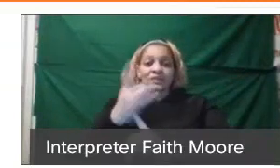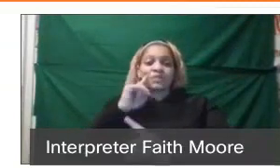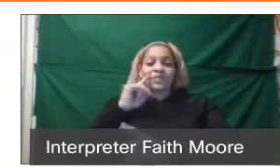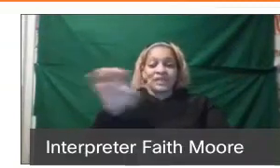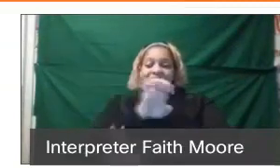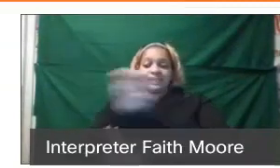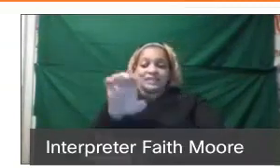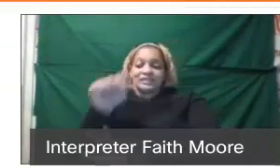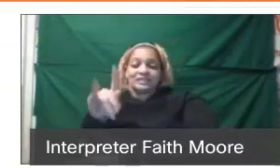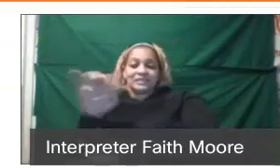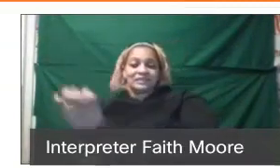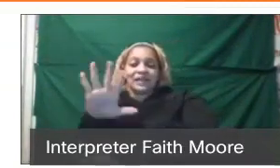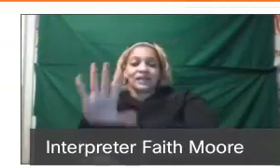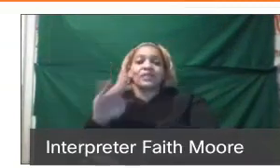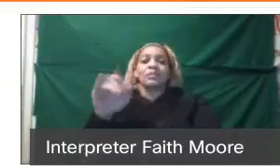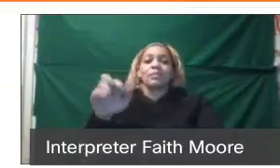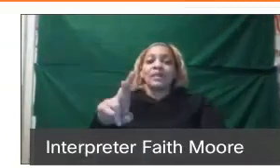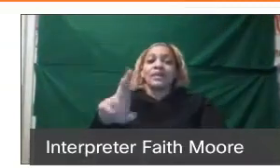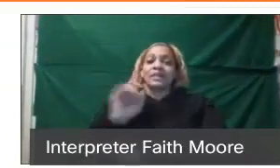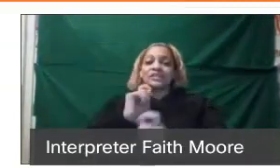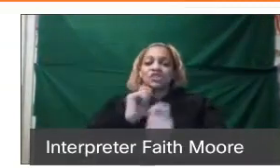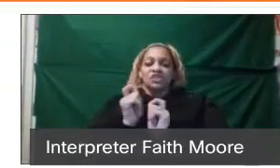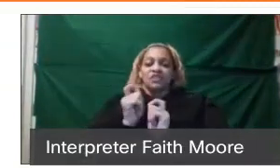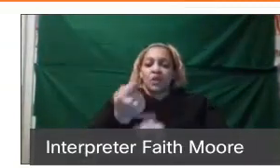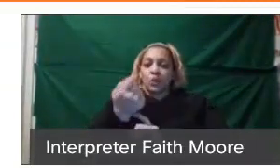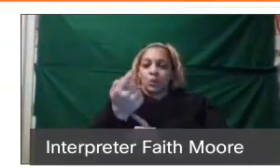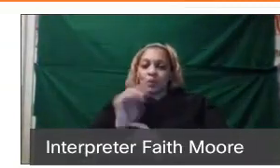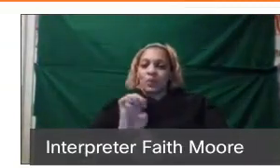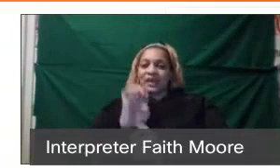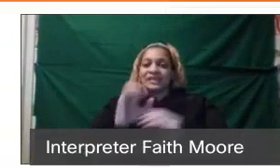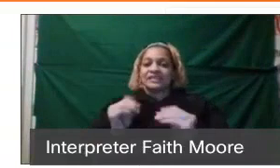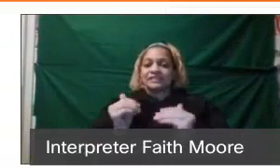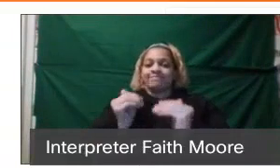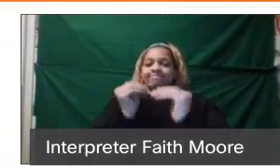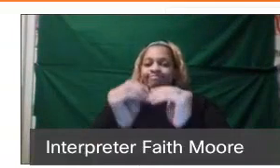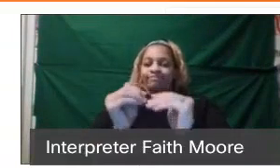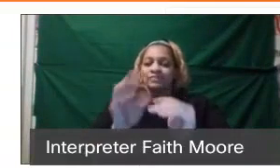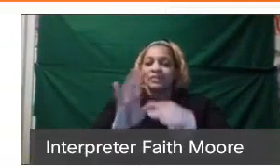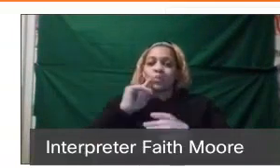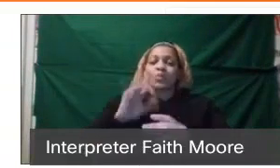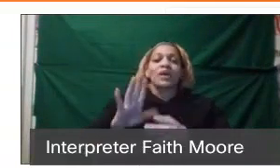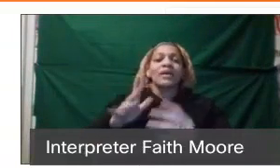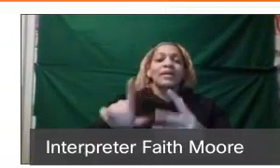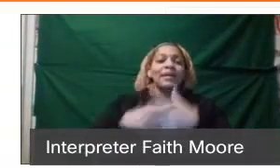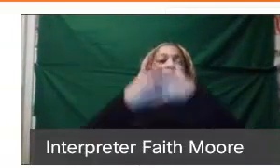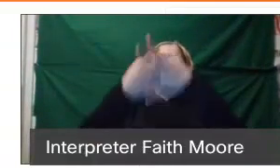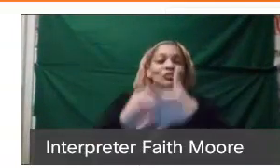The access road will be shifted slightly eastward and the paving will be upgraded to a graded aggregate surface. You can see that.